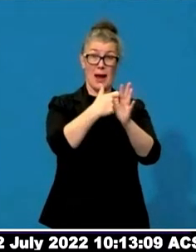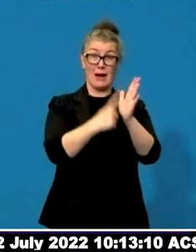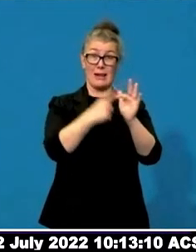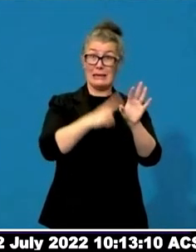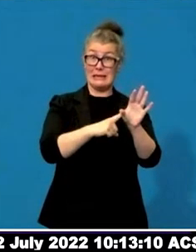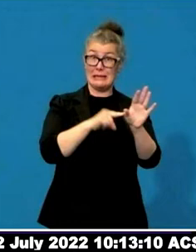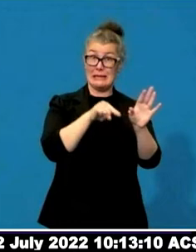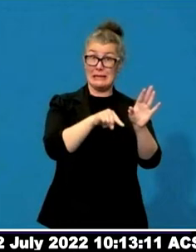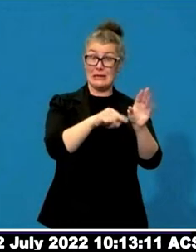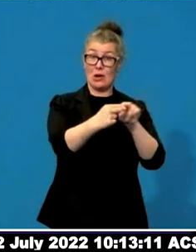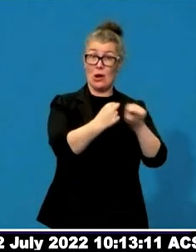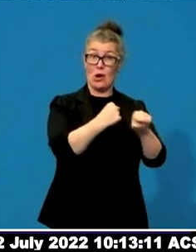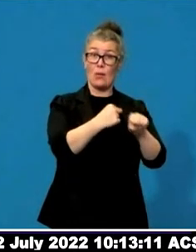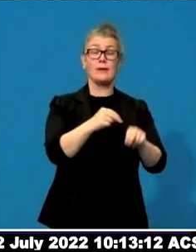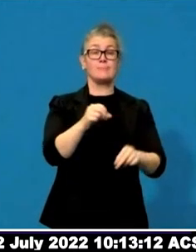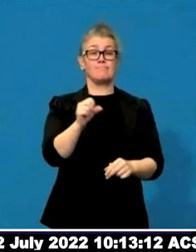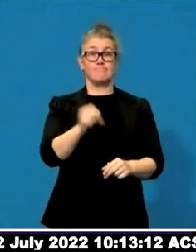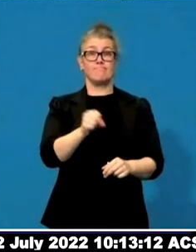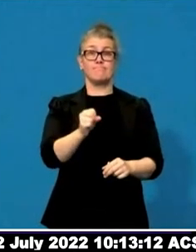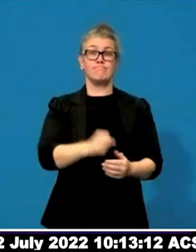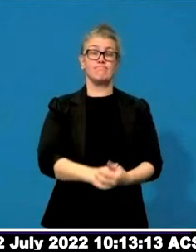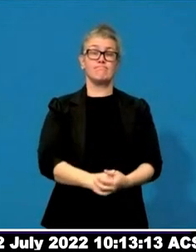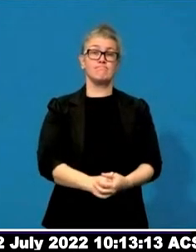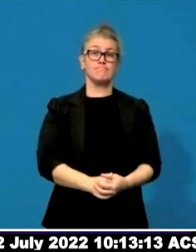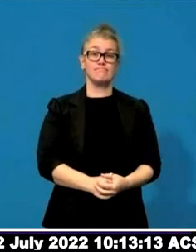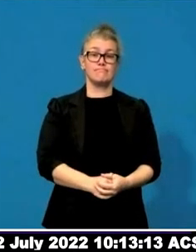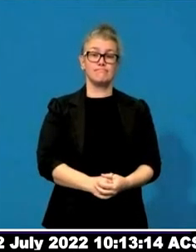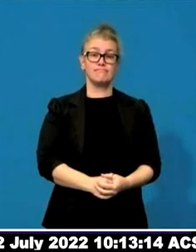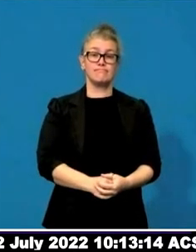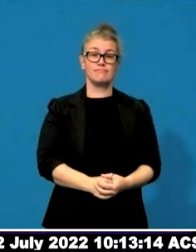The main street in Tennant Creek. The main street.